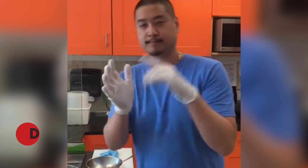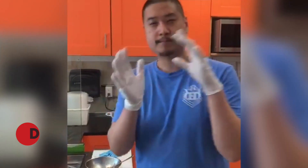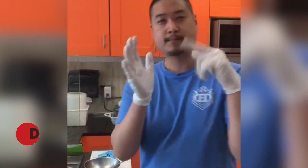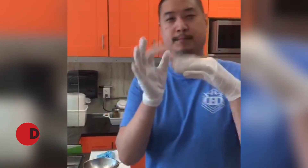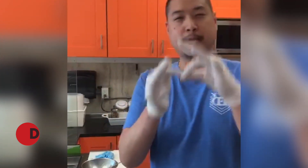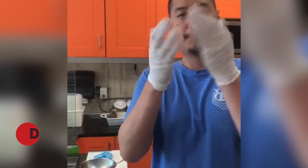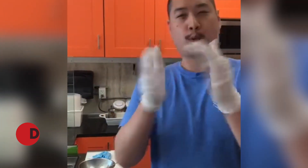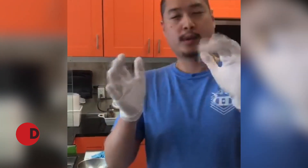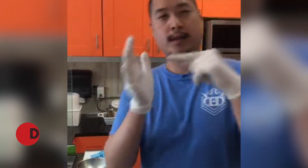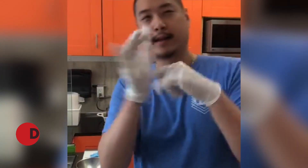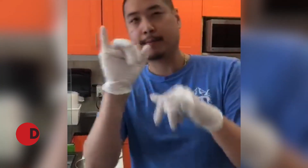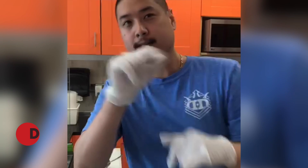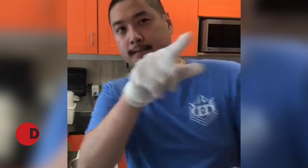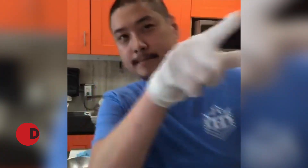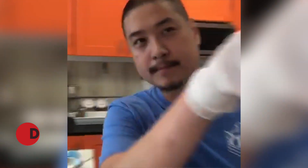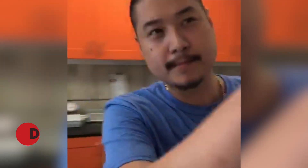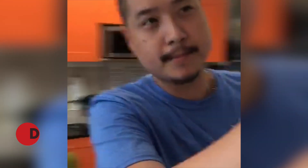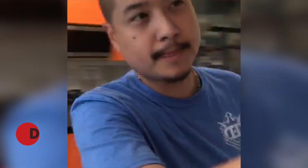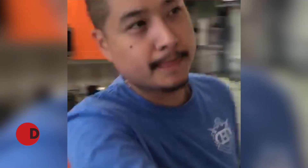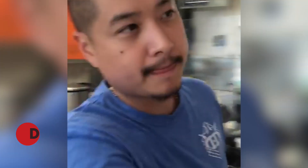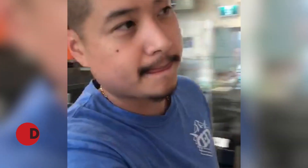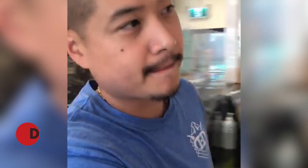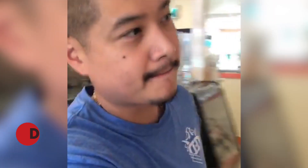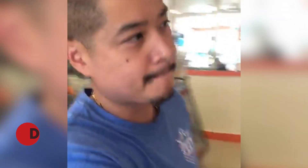bowls on the wall, let me show you.